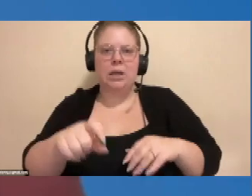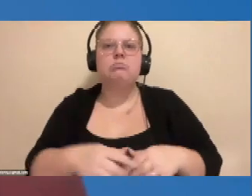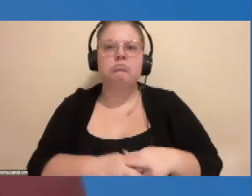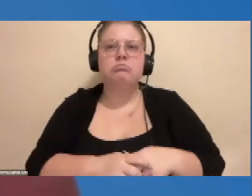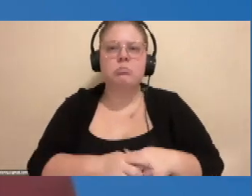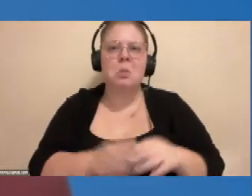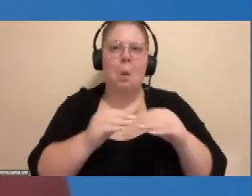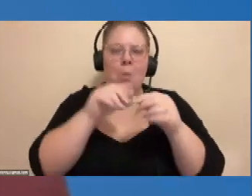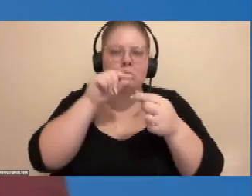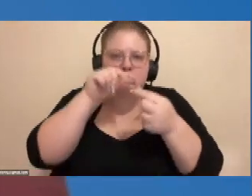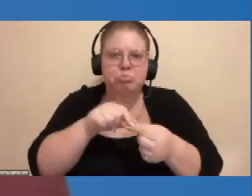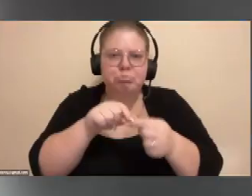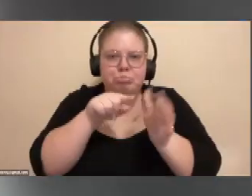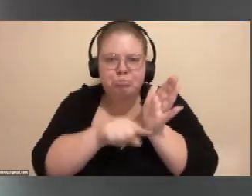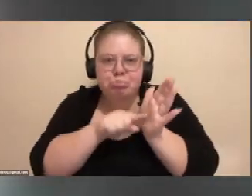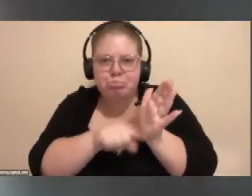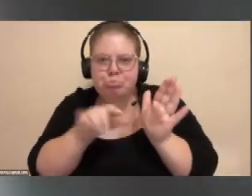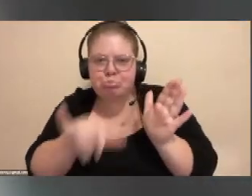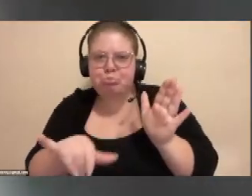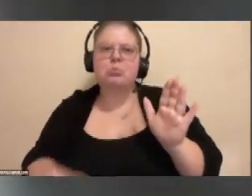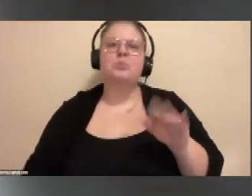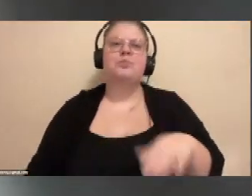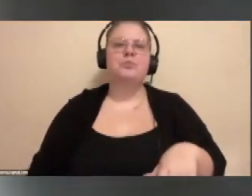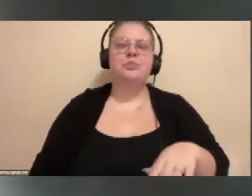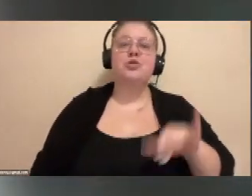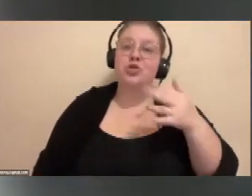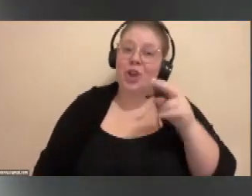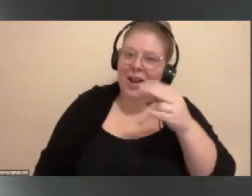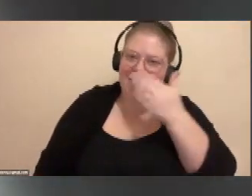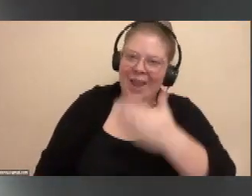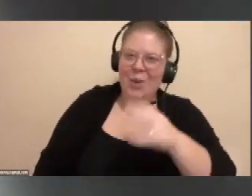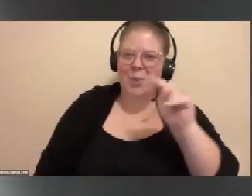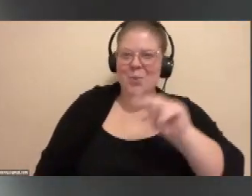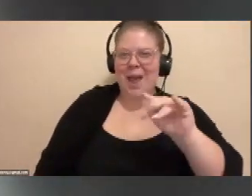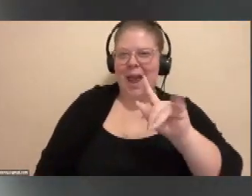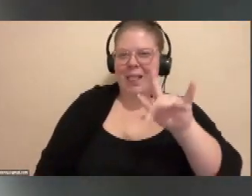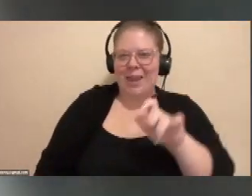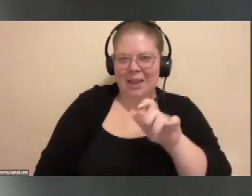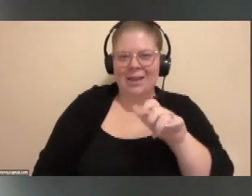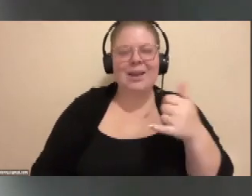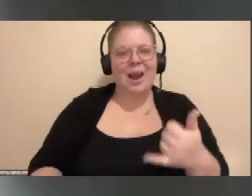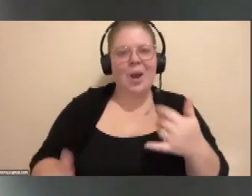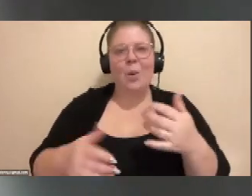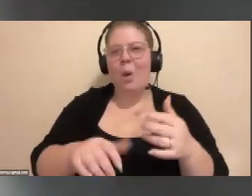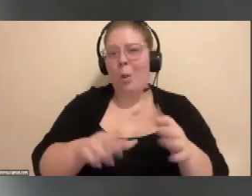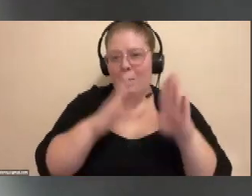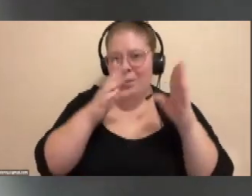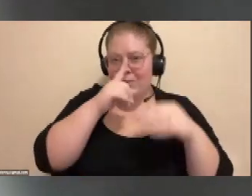Thanks Natalie. And I want to invite any of my fellow panelists to jump in